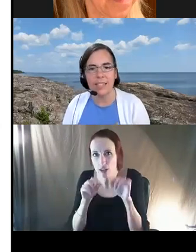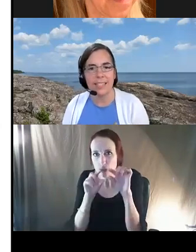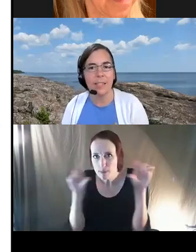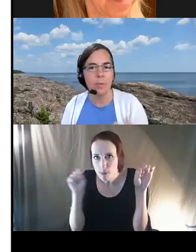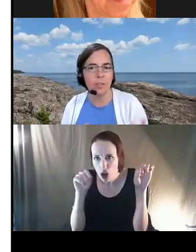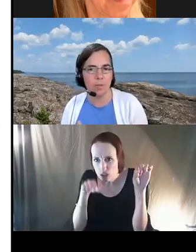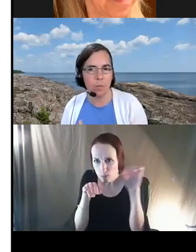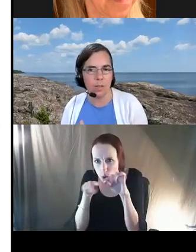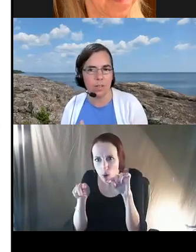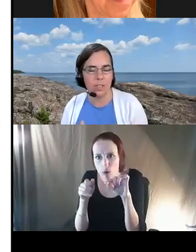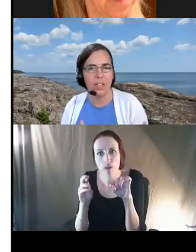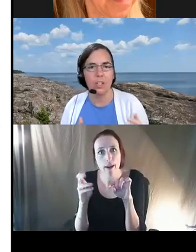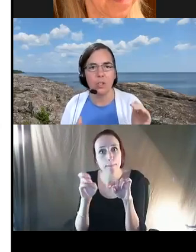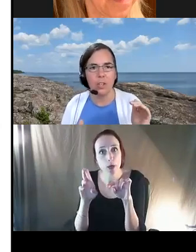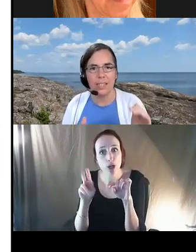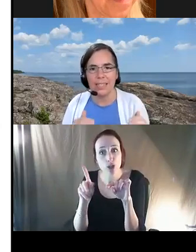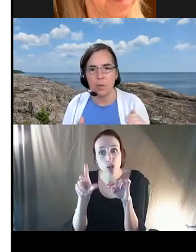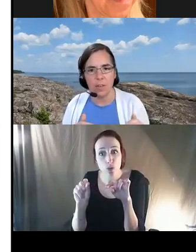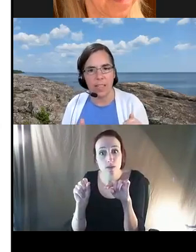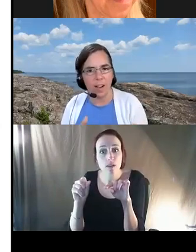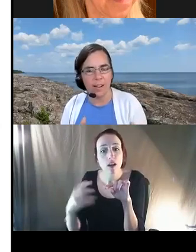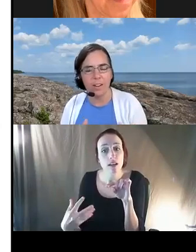syllables of words so you can see where they are, or